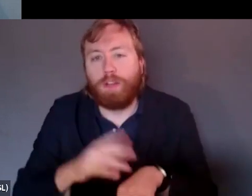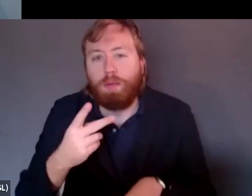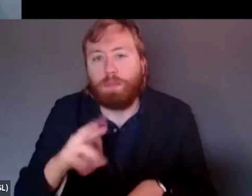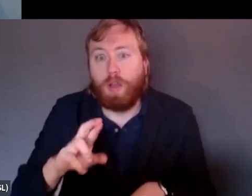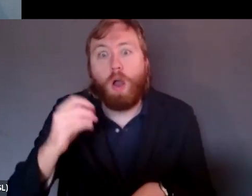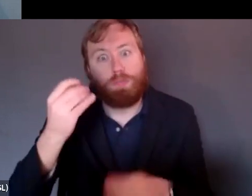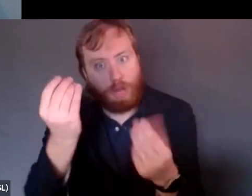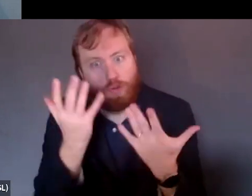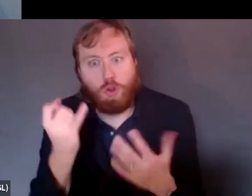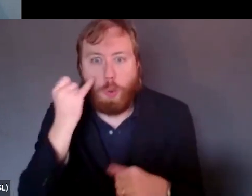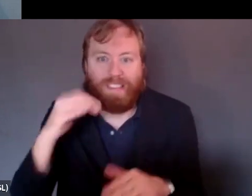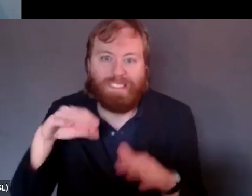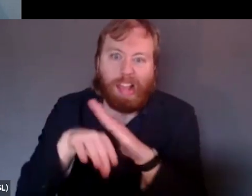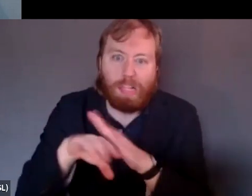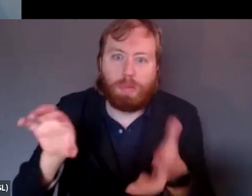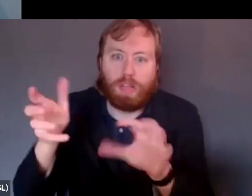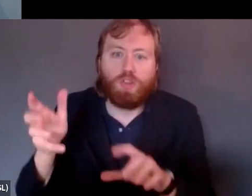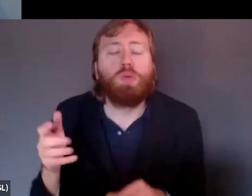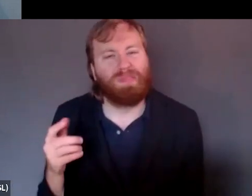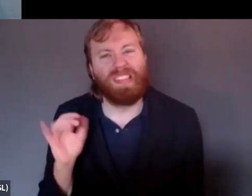That's another one worth exploring potentially for people.